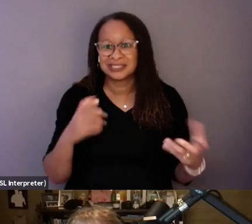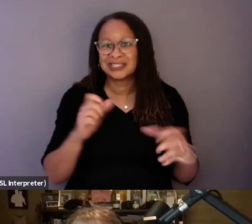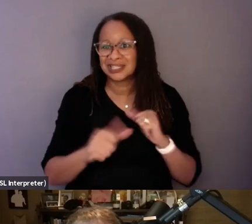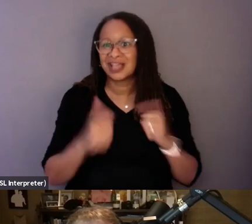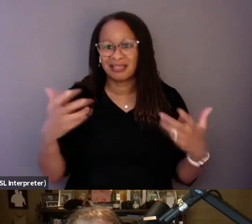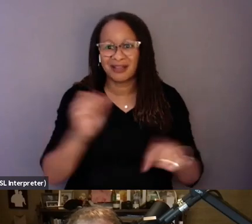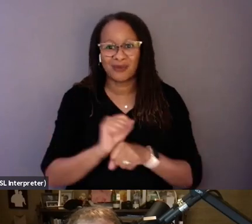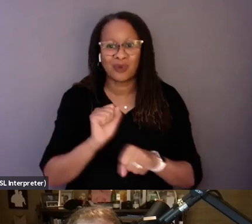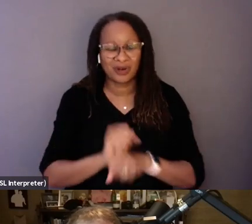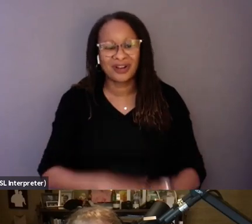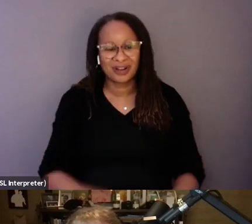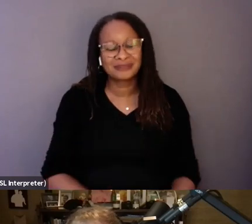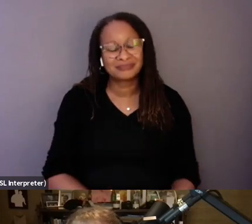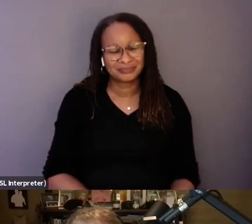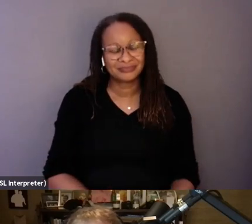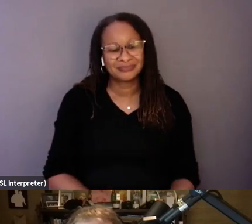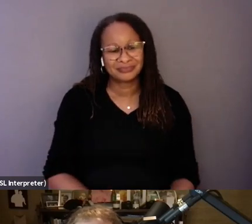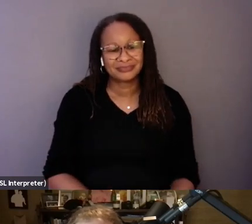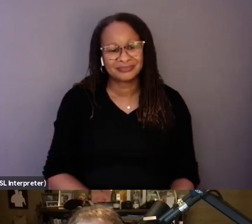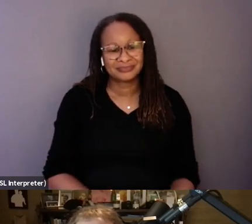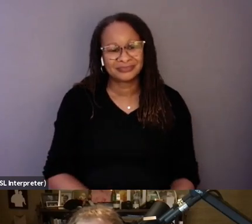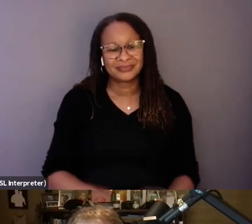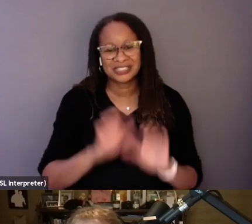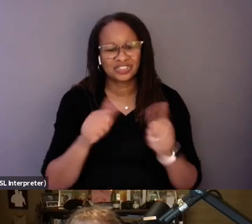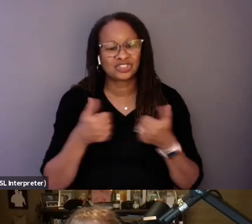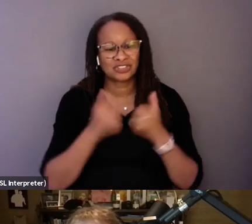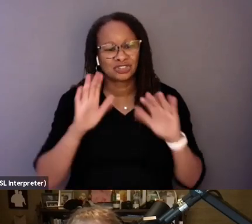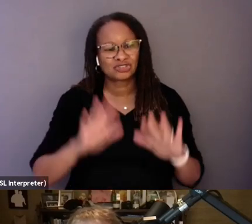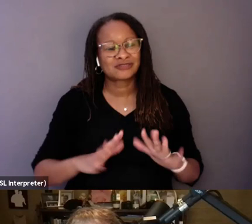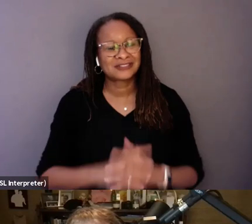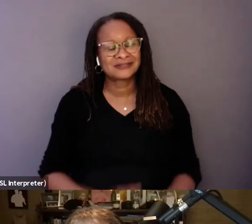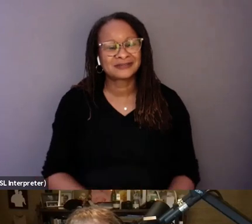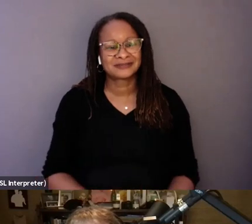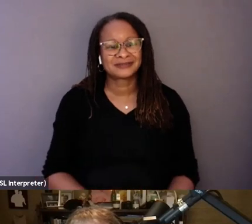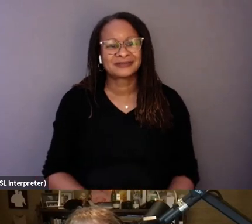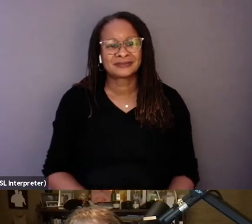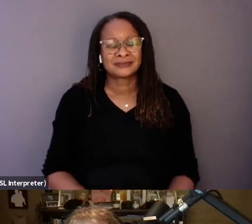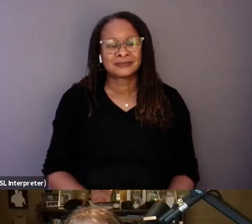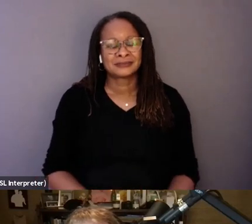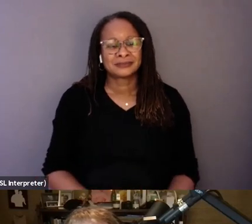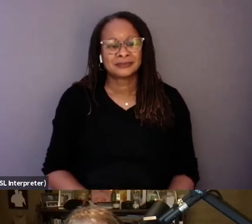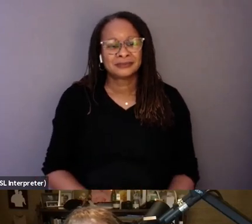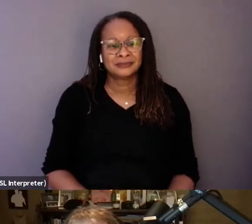So it's equally... The challenges is great. Yeah, it's interesting because when you look at the...